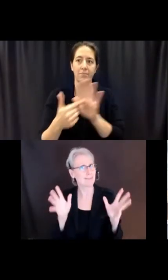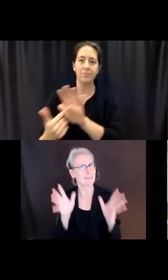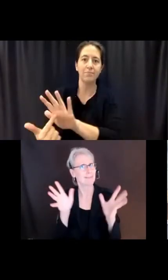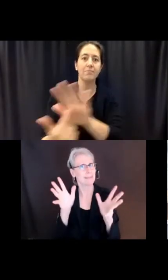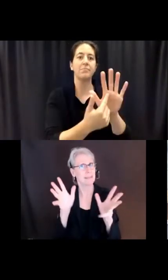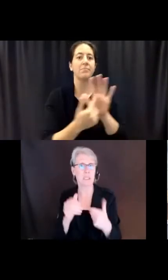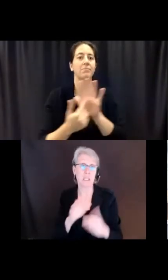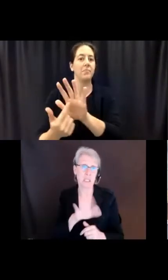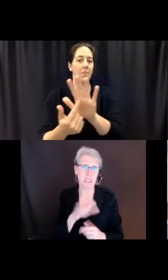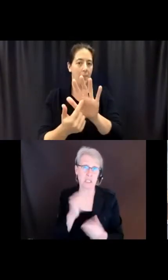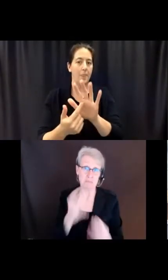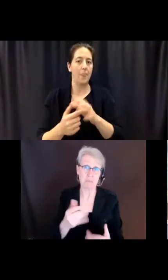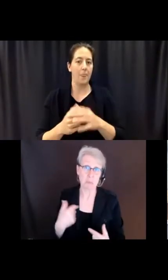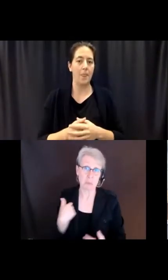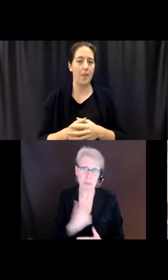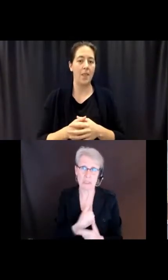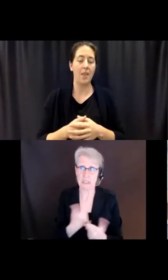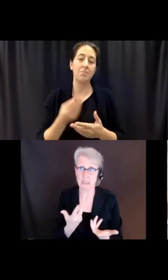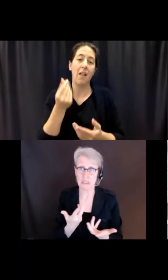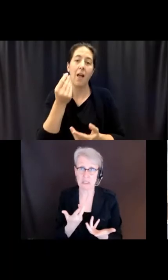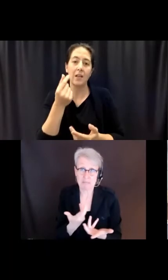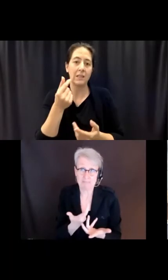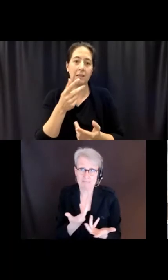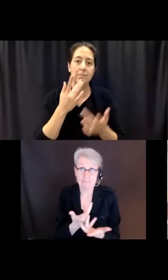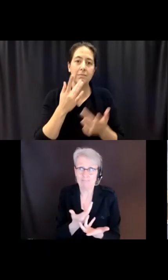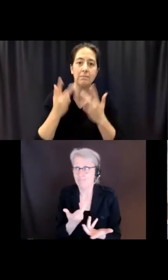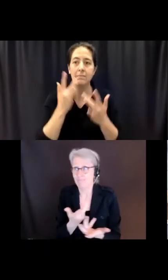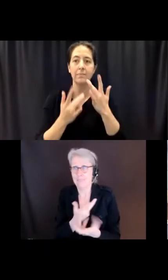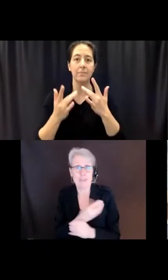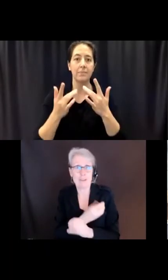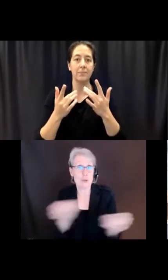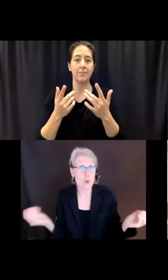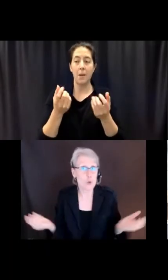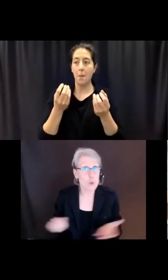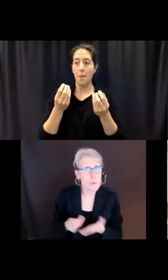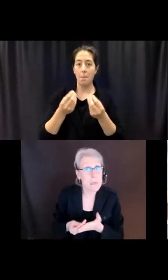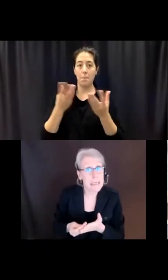YOU, IT DOESN'T HAPPEN BECAUSE YOU'RE BASICALLY JUST FOCUSSING ON TRYING TO LIVE. I'M RIGHT